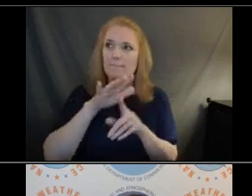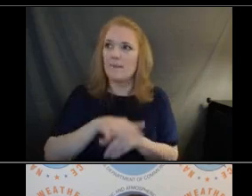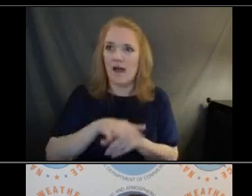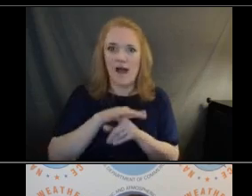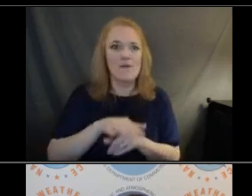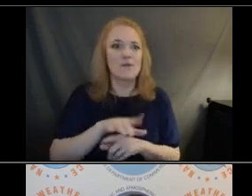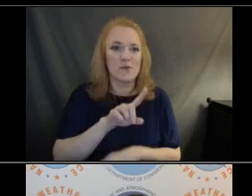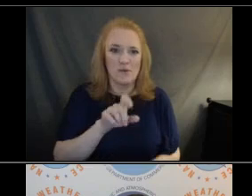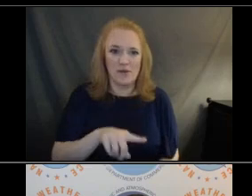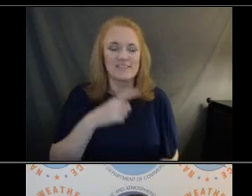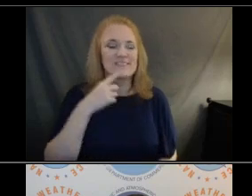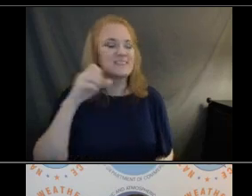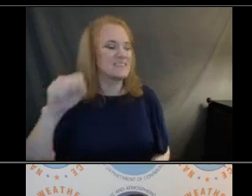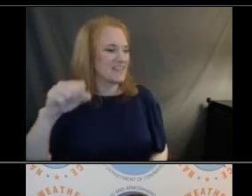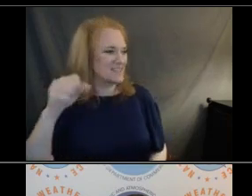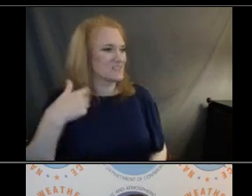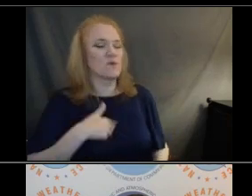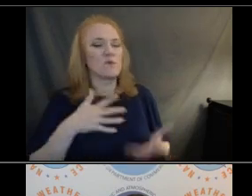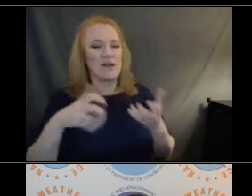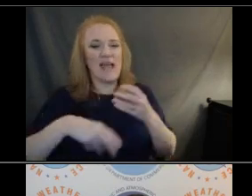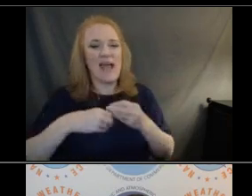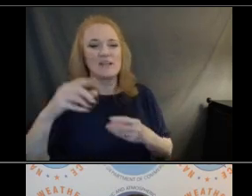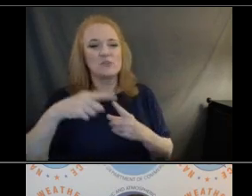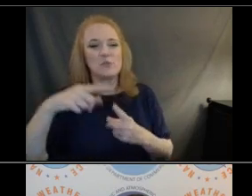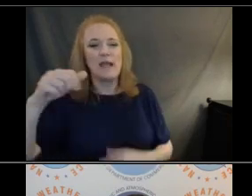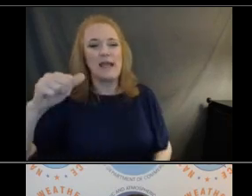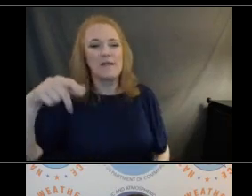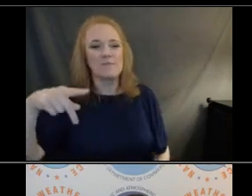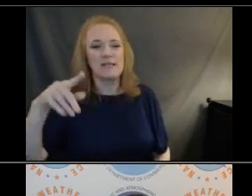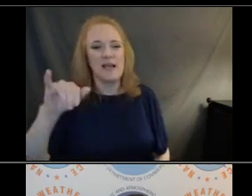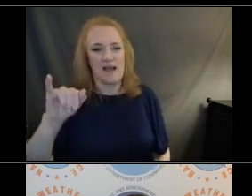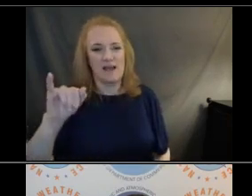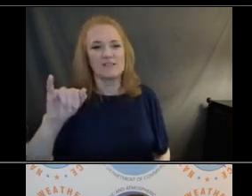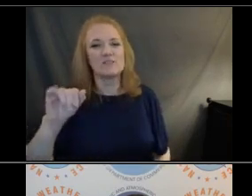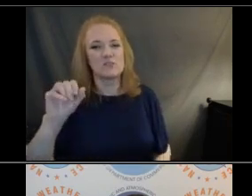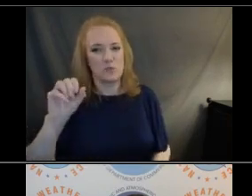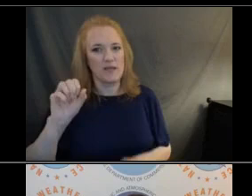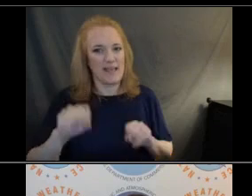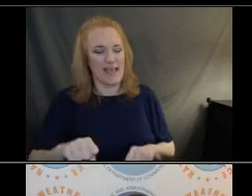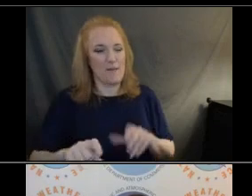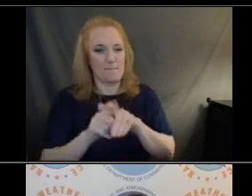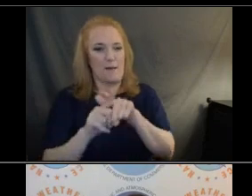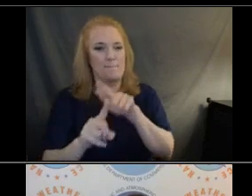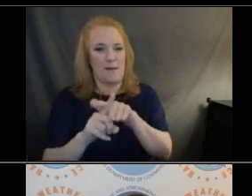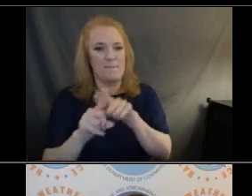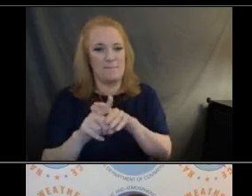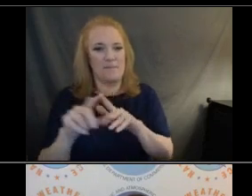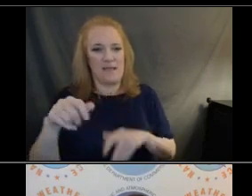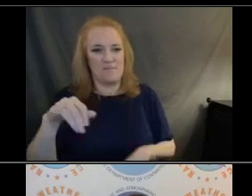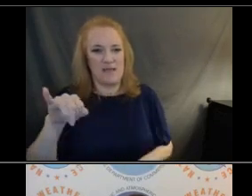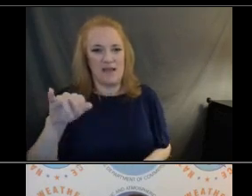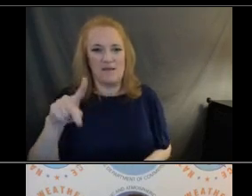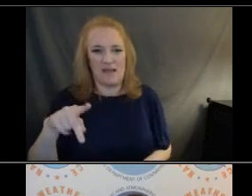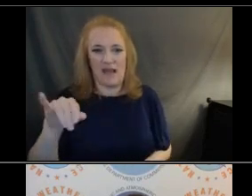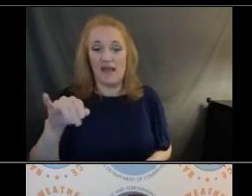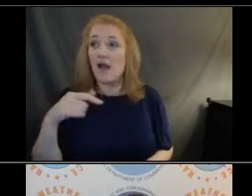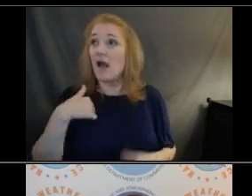We are working to get it on the API, so I can't make any guarantees on when and how, but we're working on it.